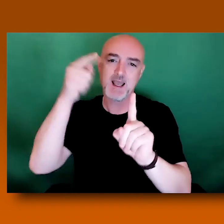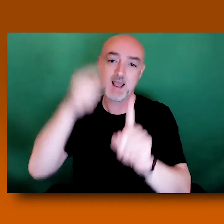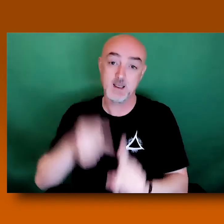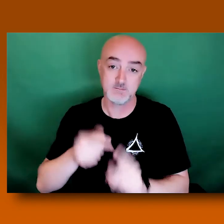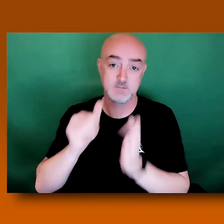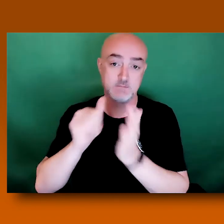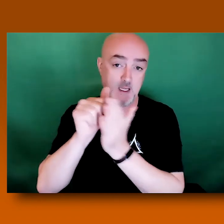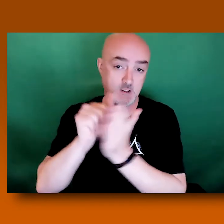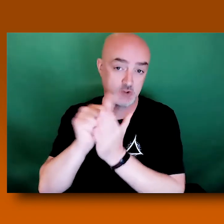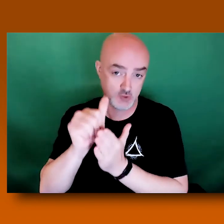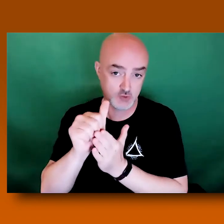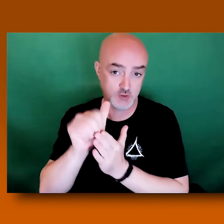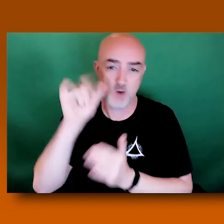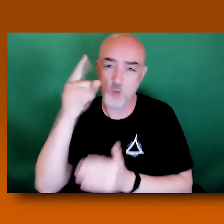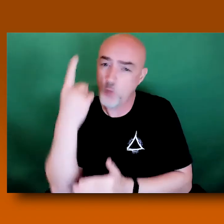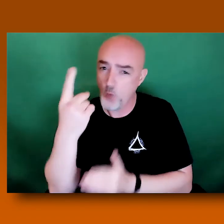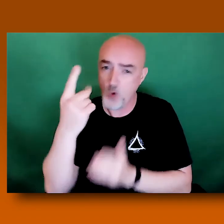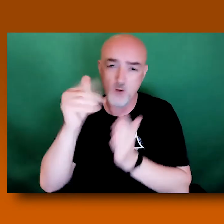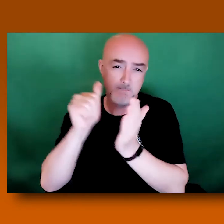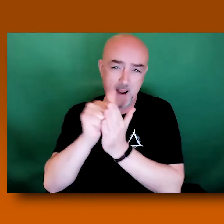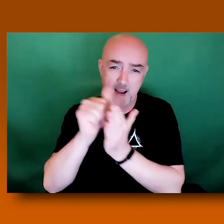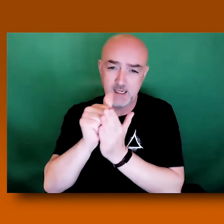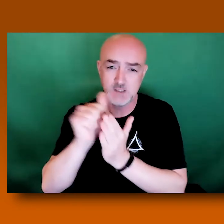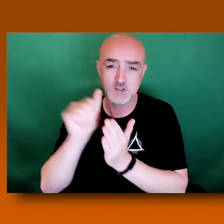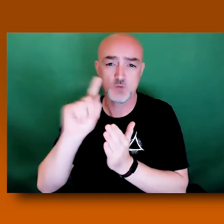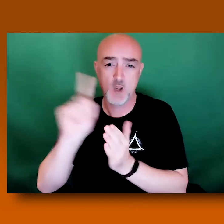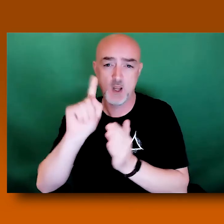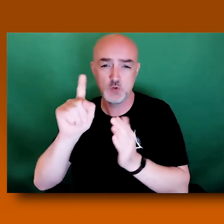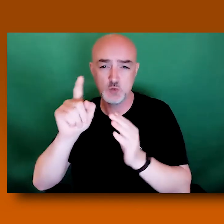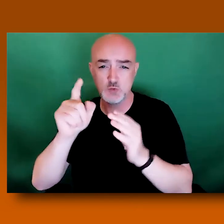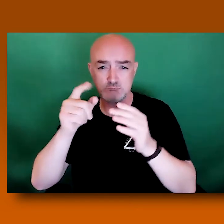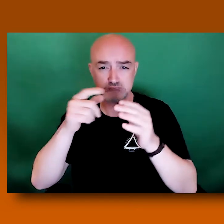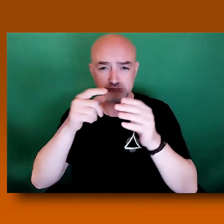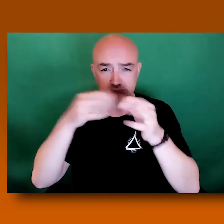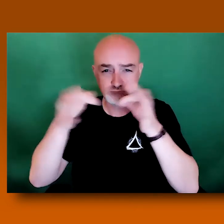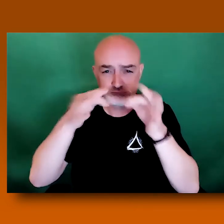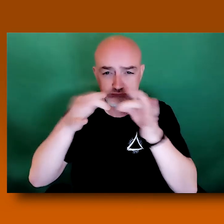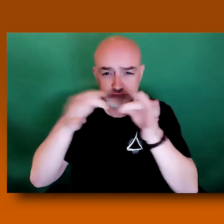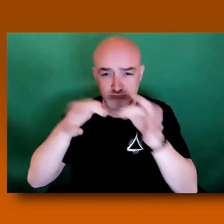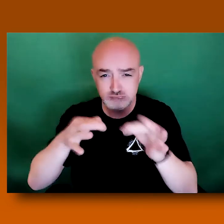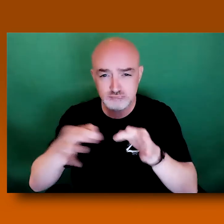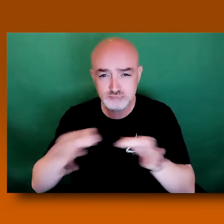that we can focus, and one of those things is to focus on your Specific Aims page,